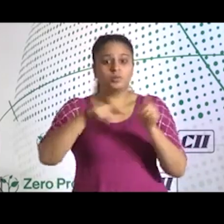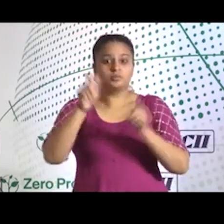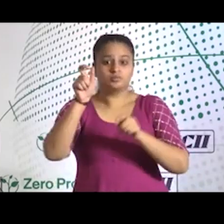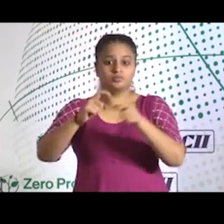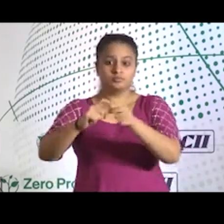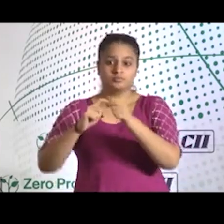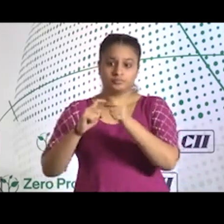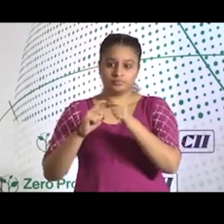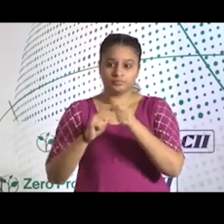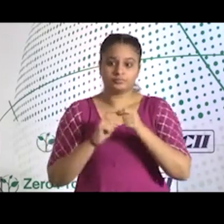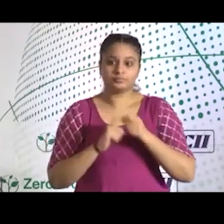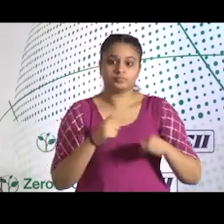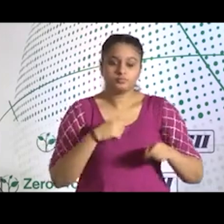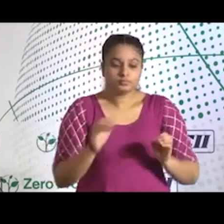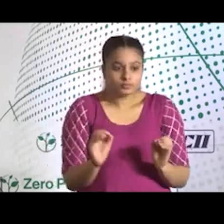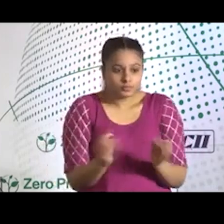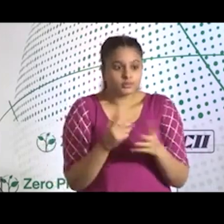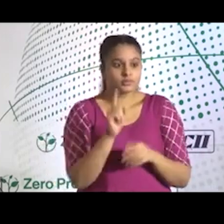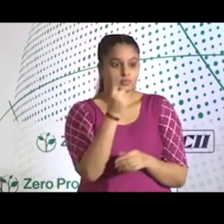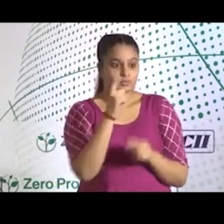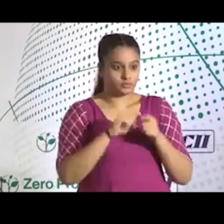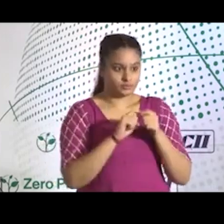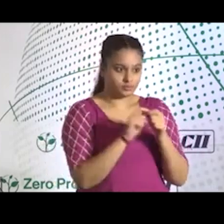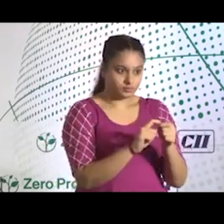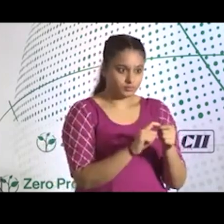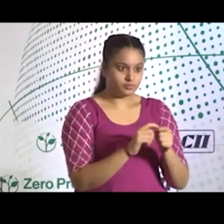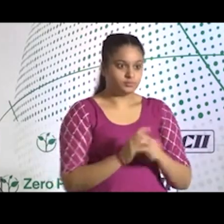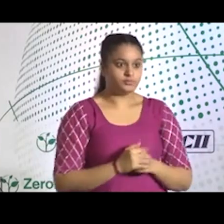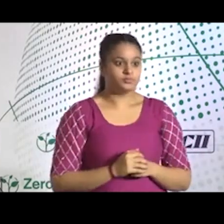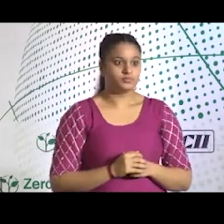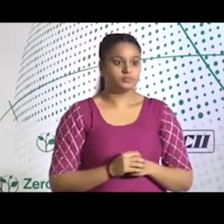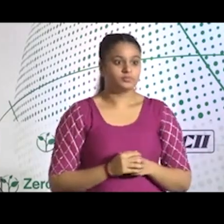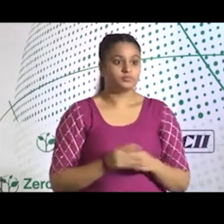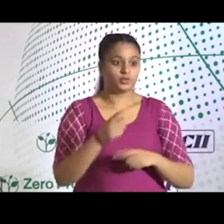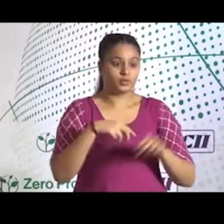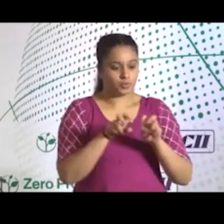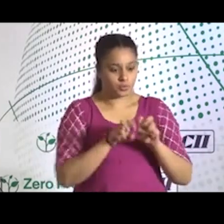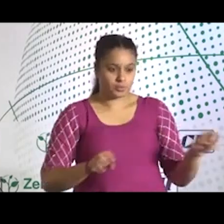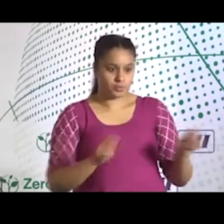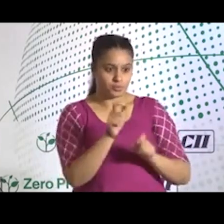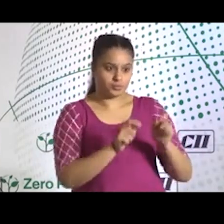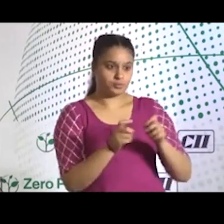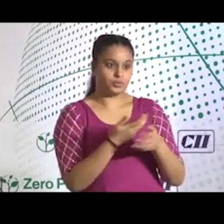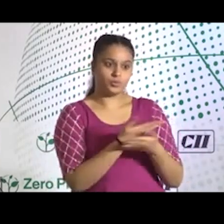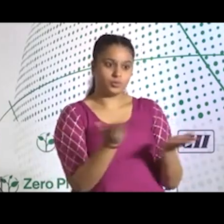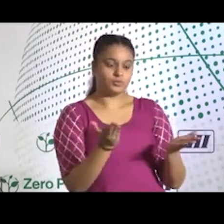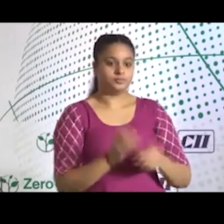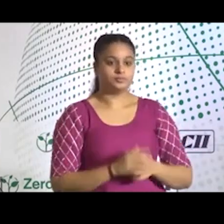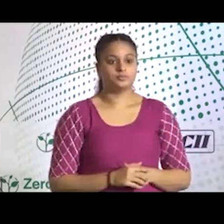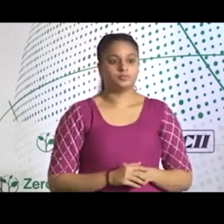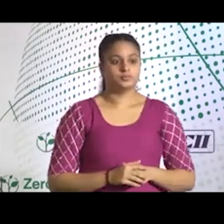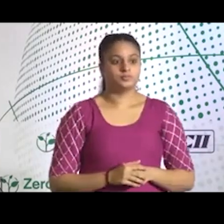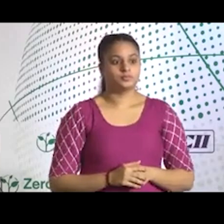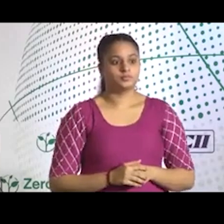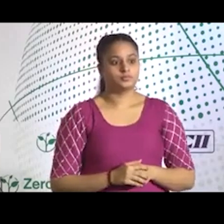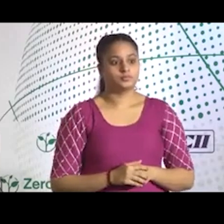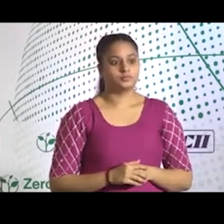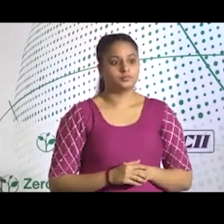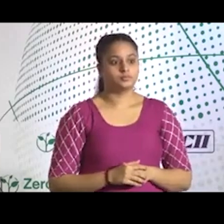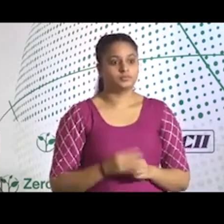So let me start my first question, and this will be to all the panelists over the last decade,